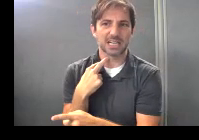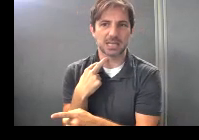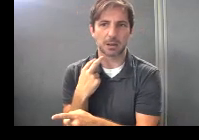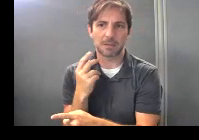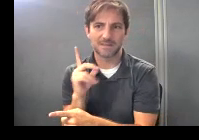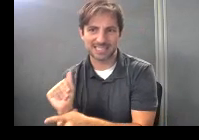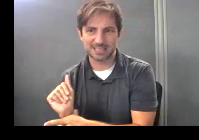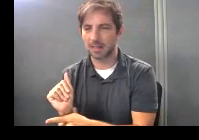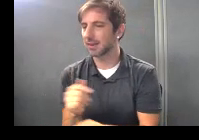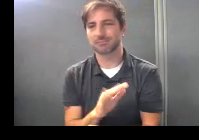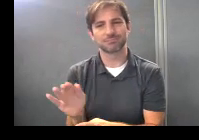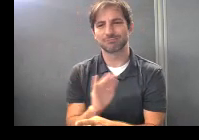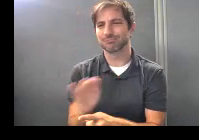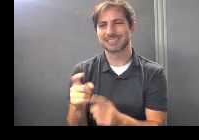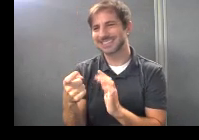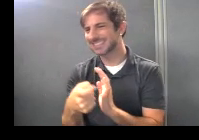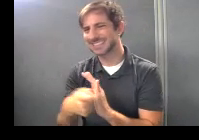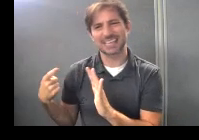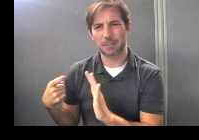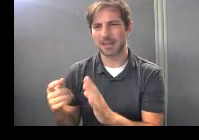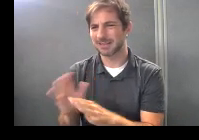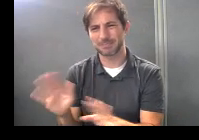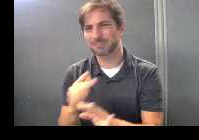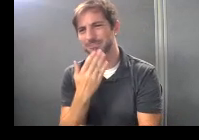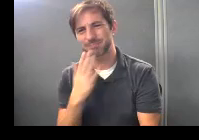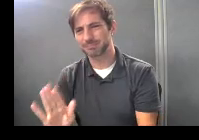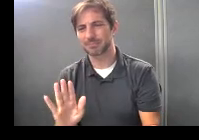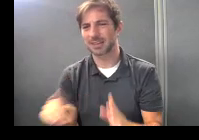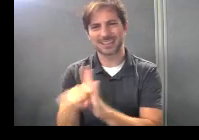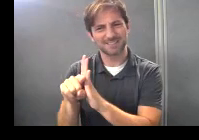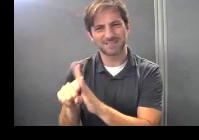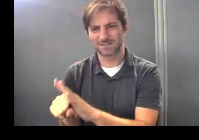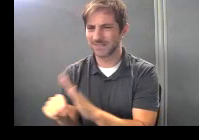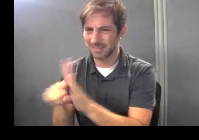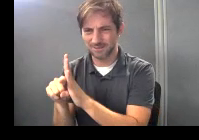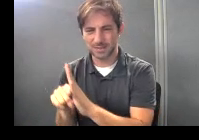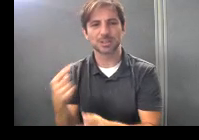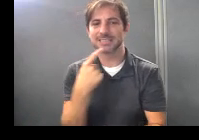MANY ARE FINE. SAY A PERSON HAS THE DISABILITY OR PERSON